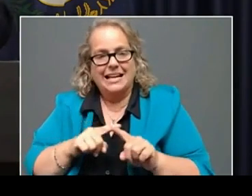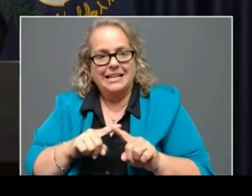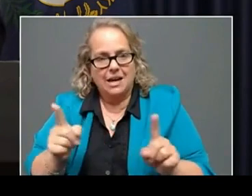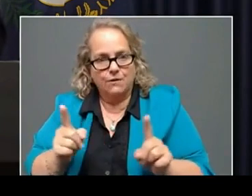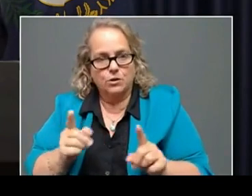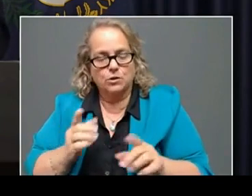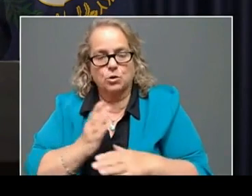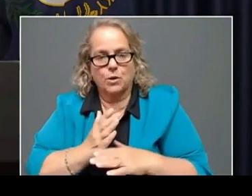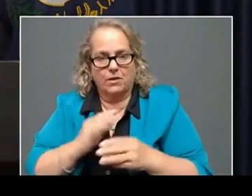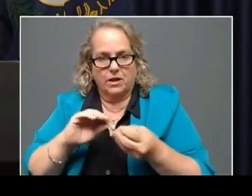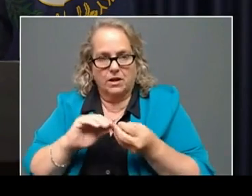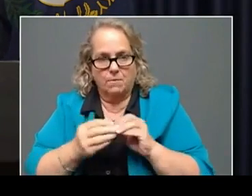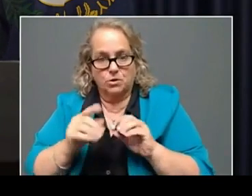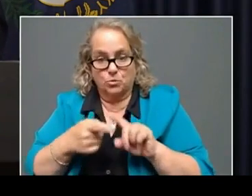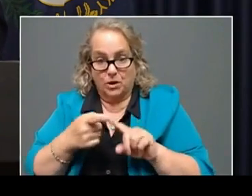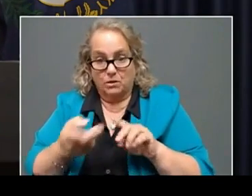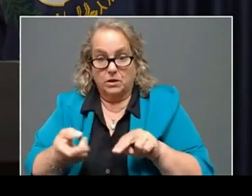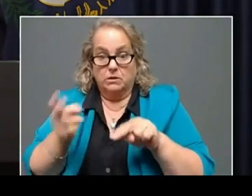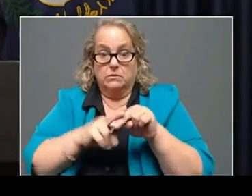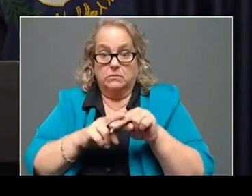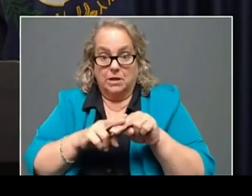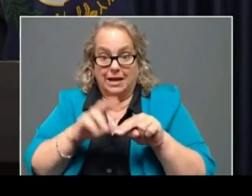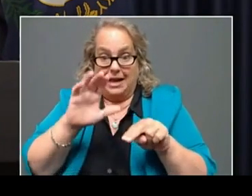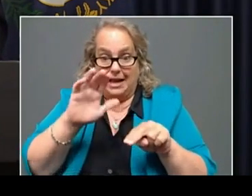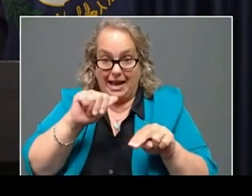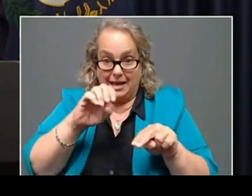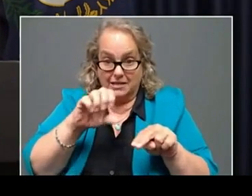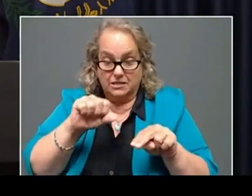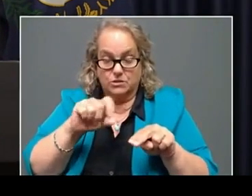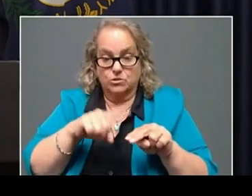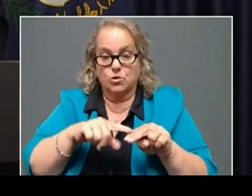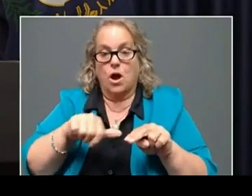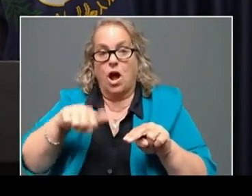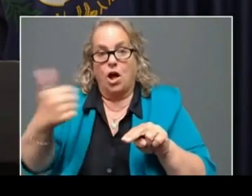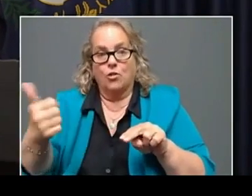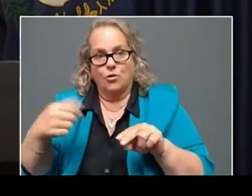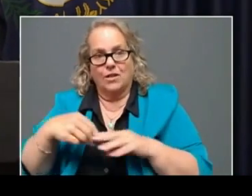jump from cases to those others that we did in the past. But but folks it's